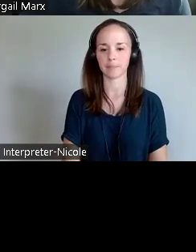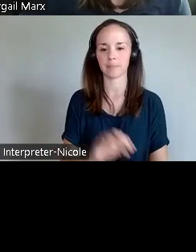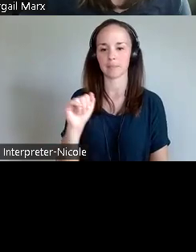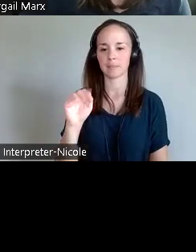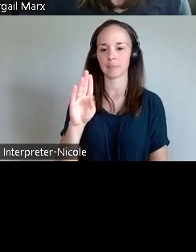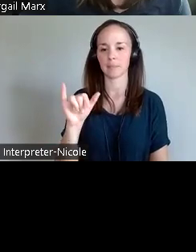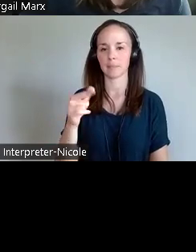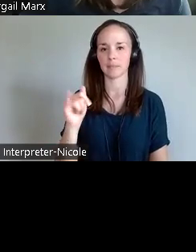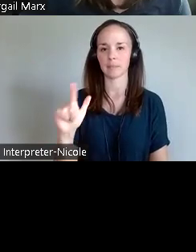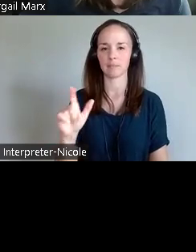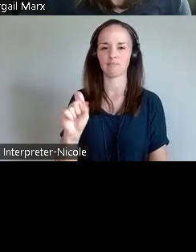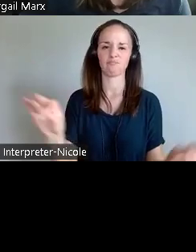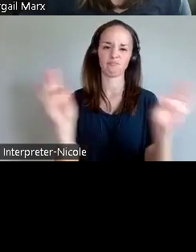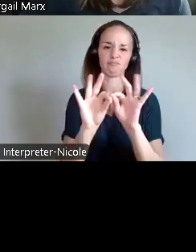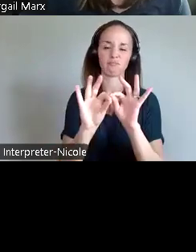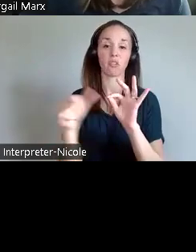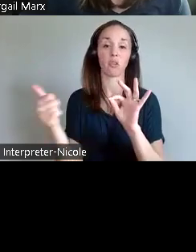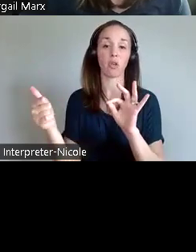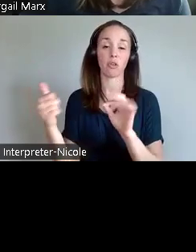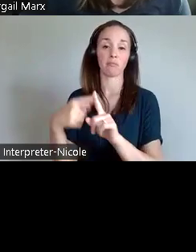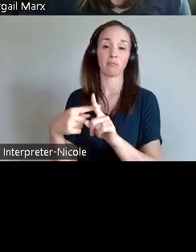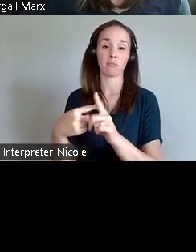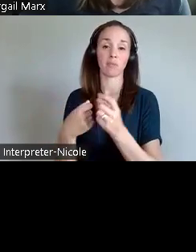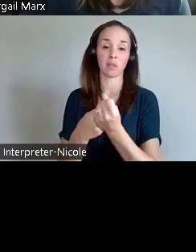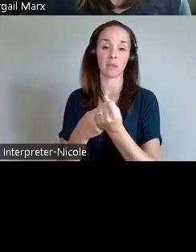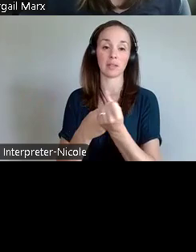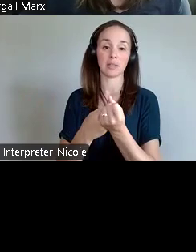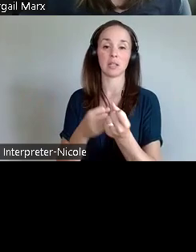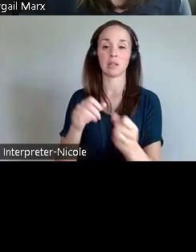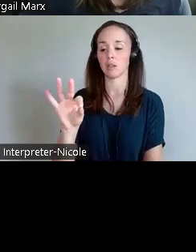And one thing that can also be helpful with that advocacy is this Forward Health update.